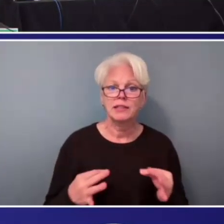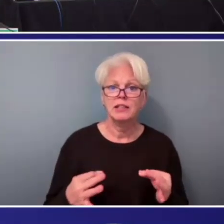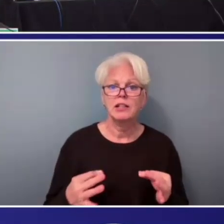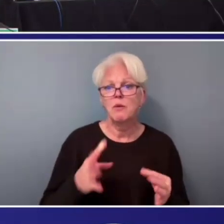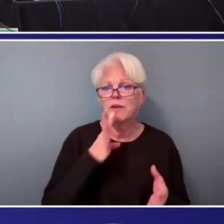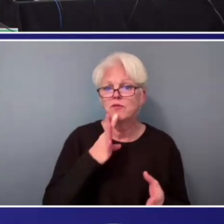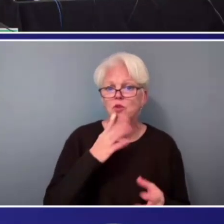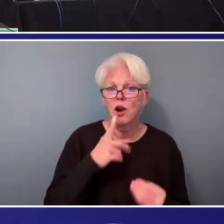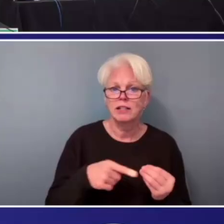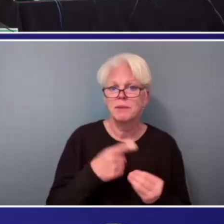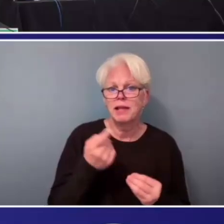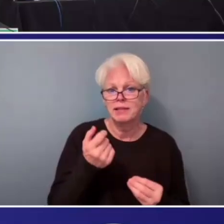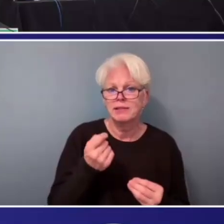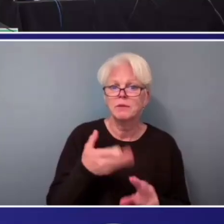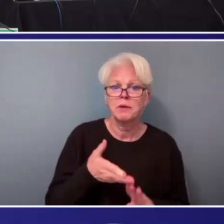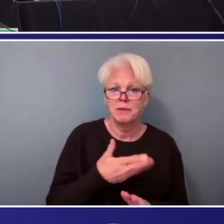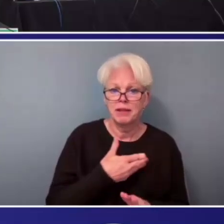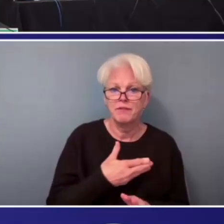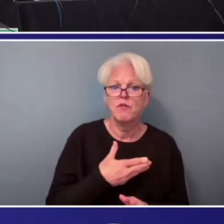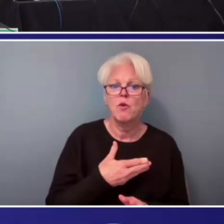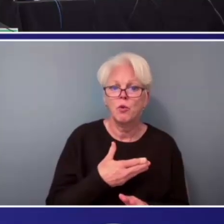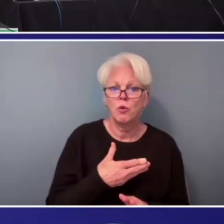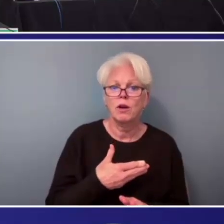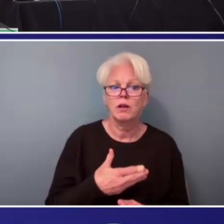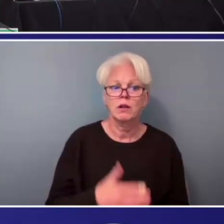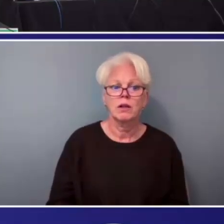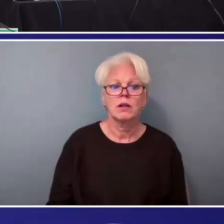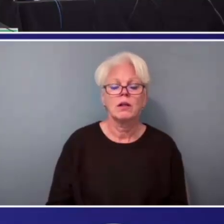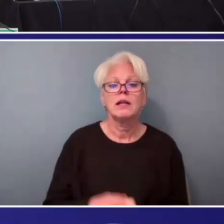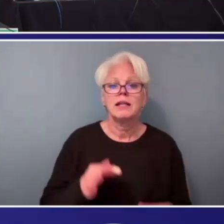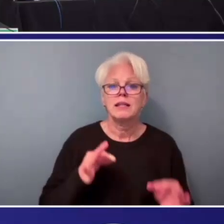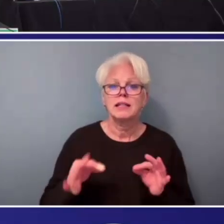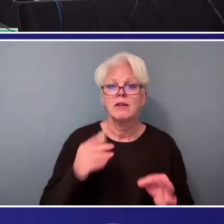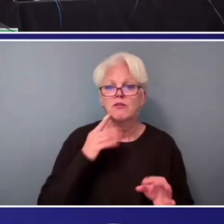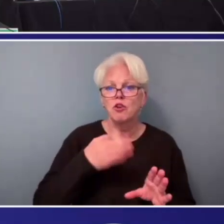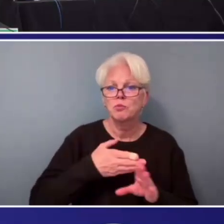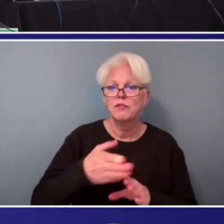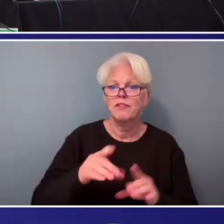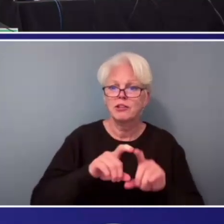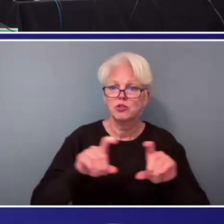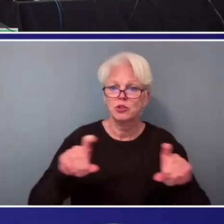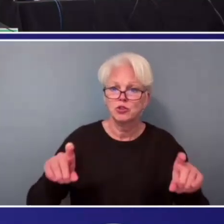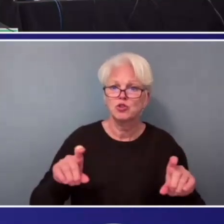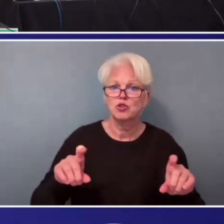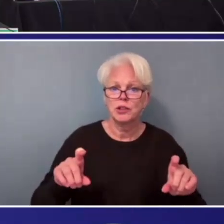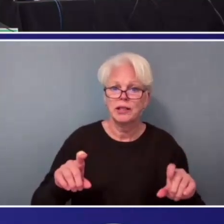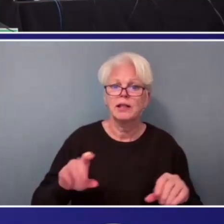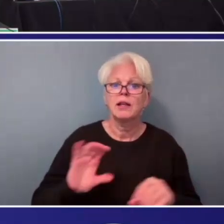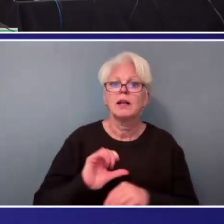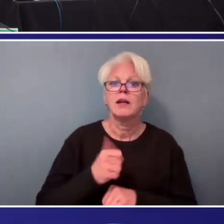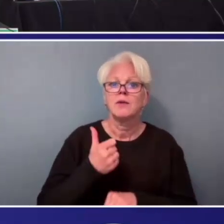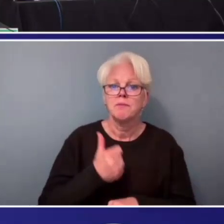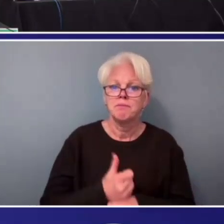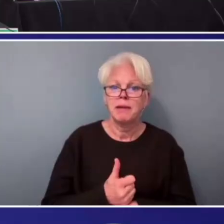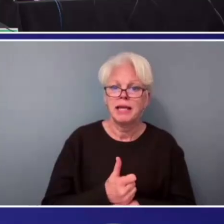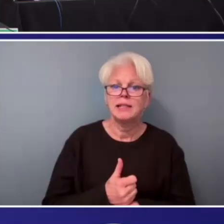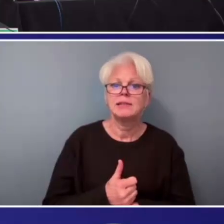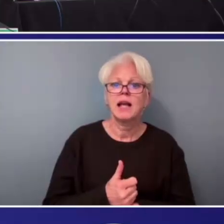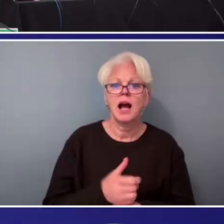a little bit before, the definition of professional degree that's currently there is based on the concept of first